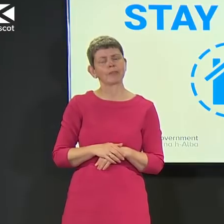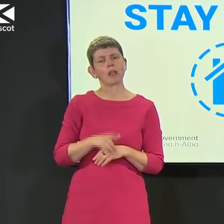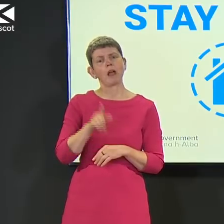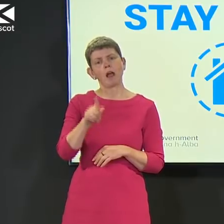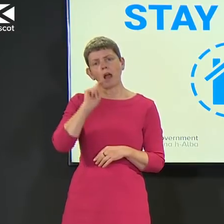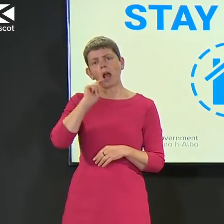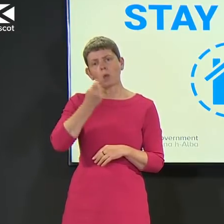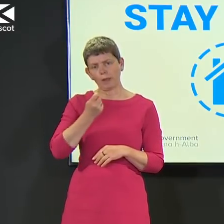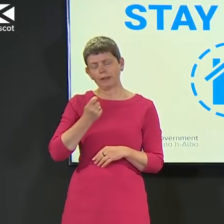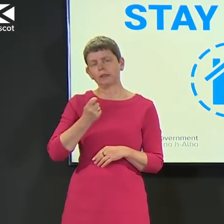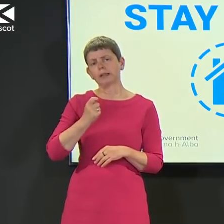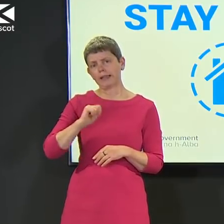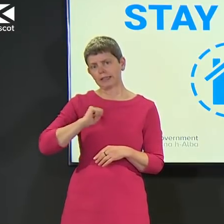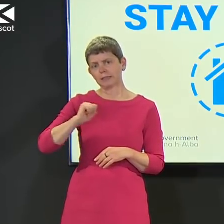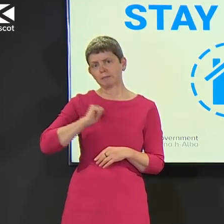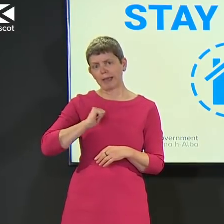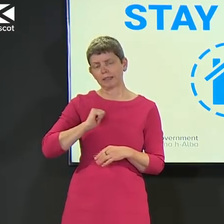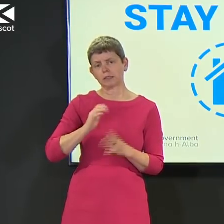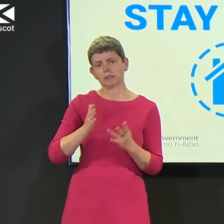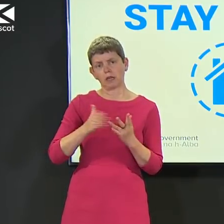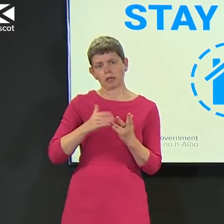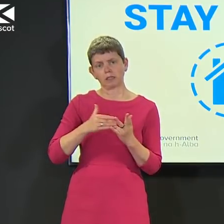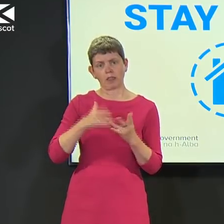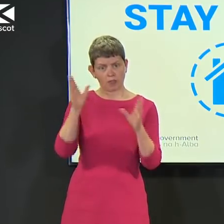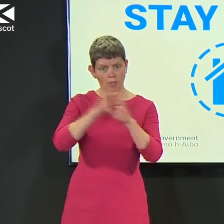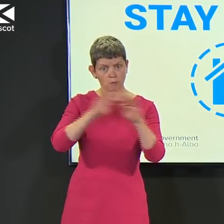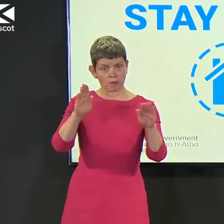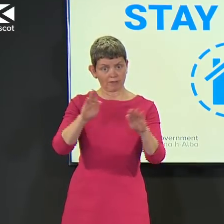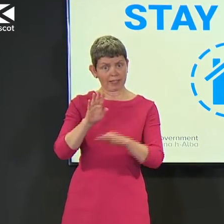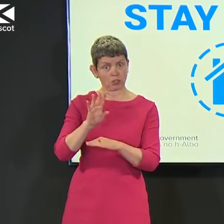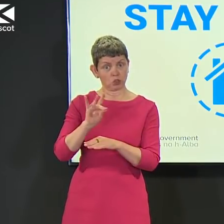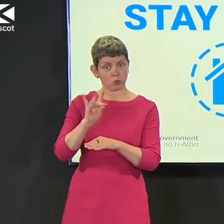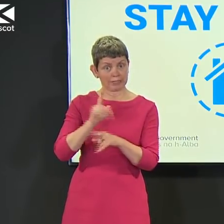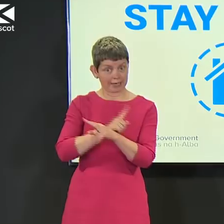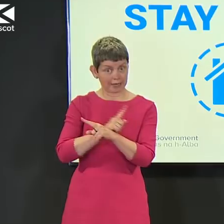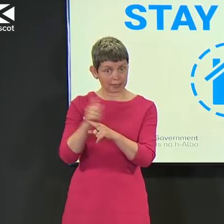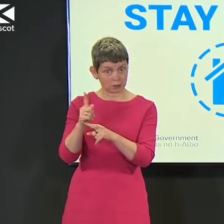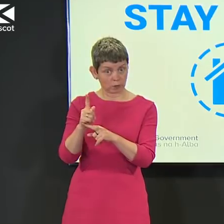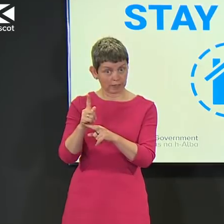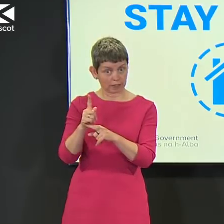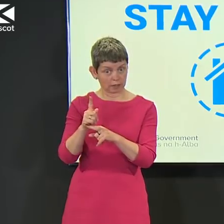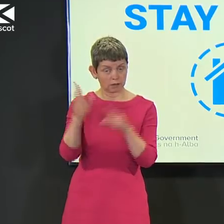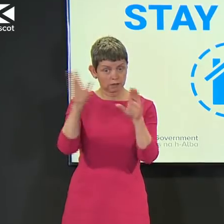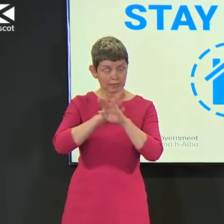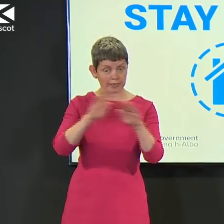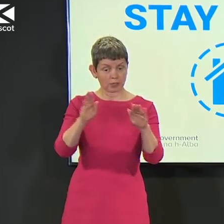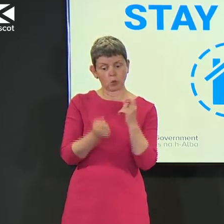briefing next Tuesday just to finally confirm the uh changes to uh that will take place on the 26th